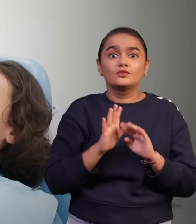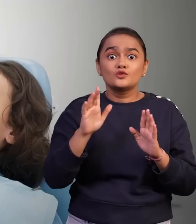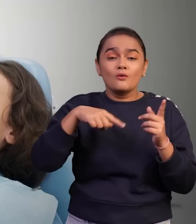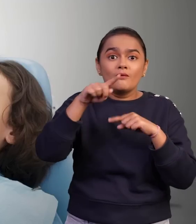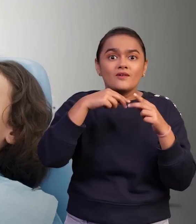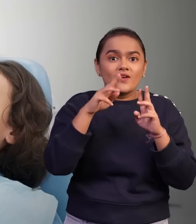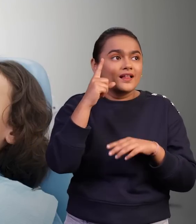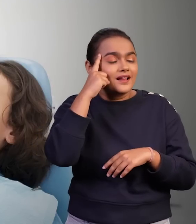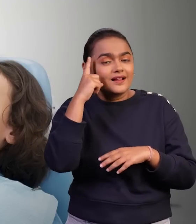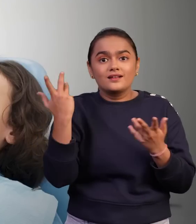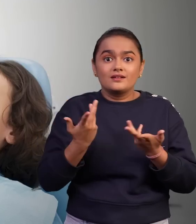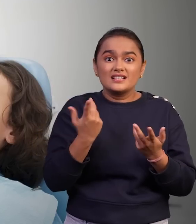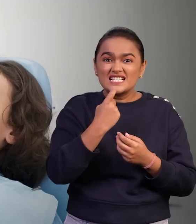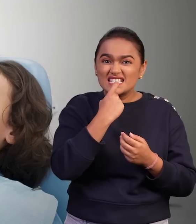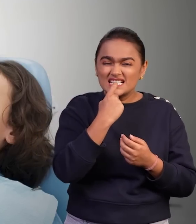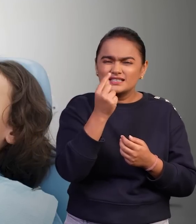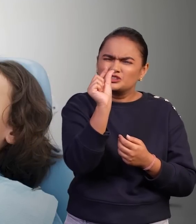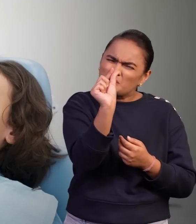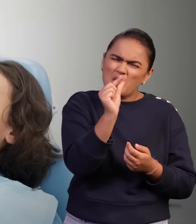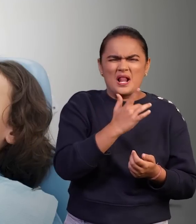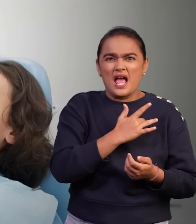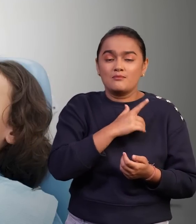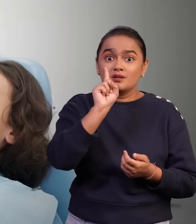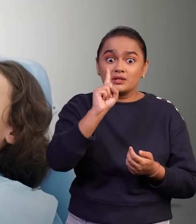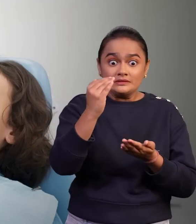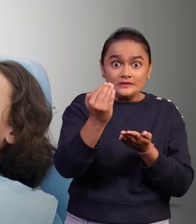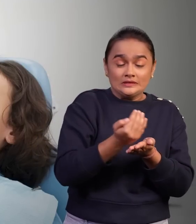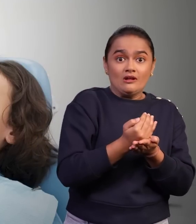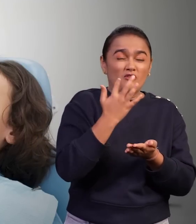So these are the final thoughts. Dental care is a small habit but huge on saving!